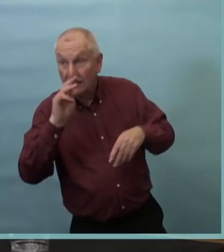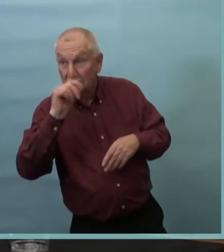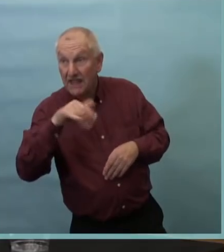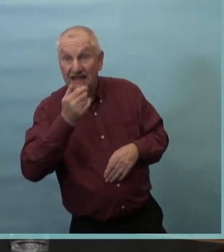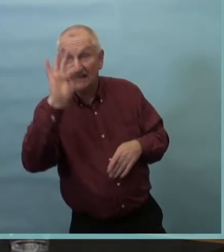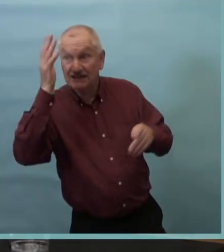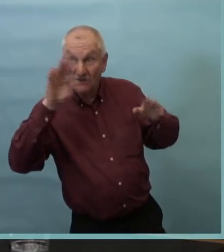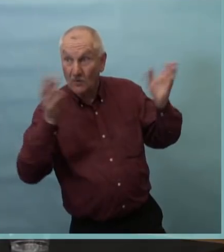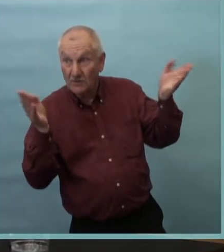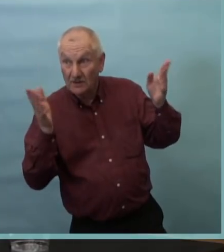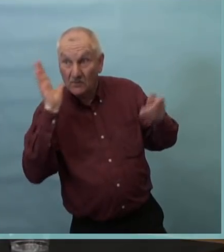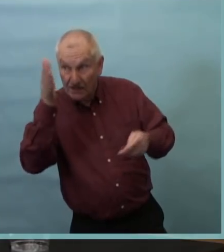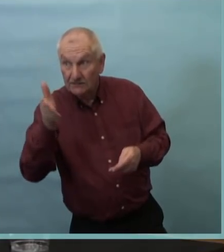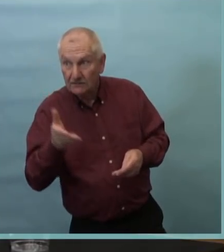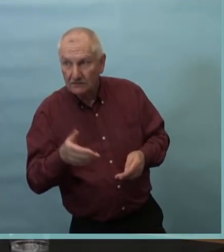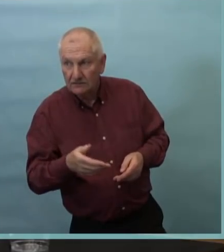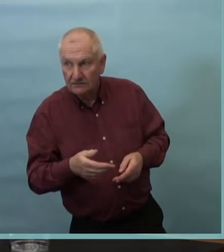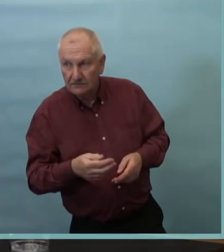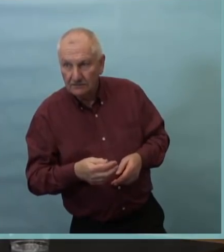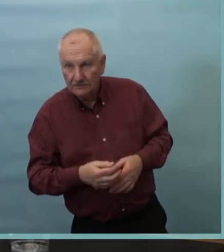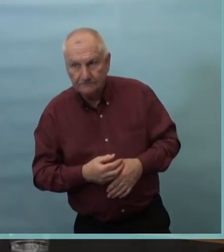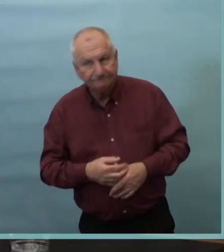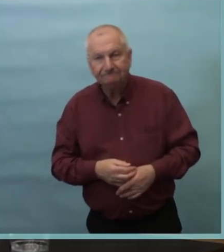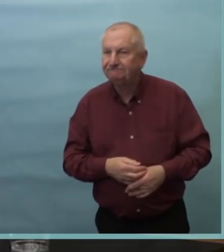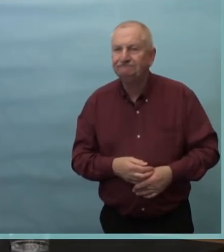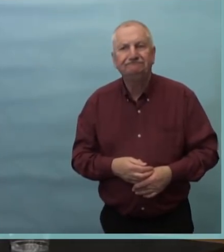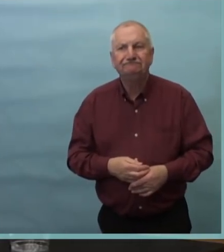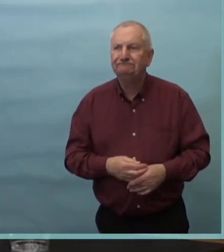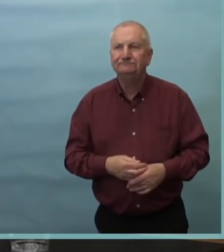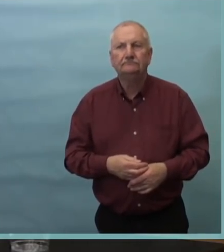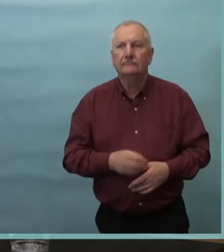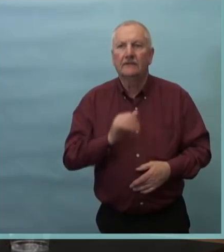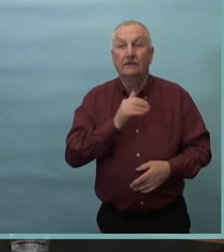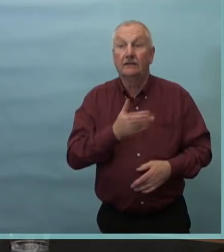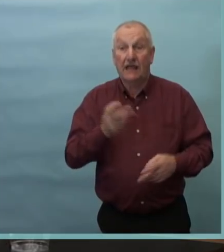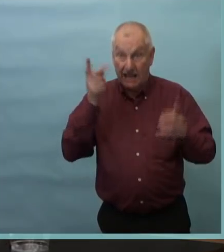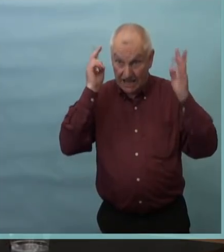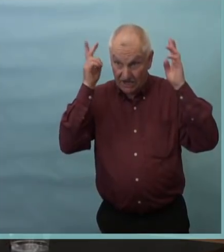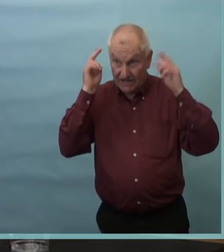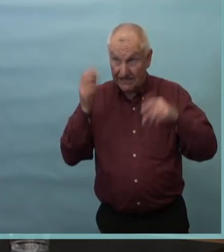check our website and and we'll make sure we communicate